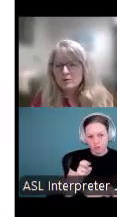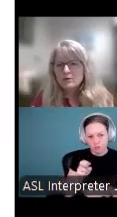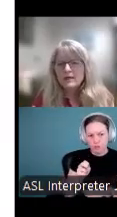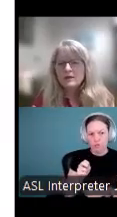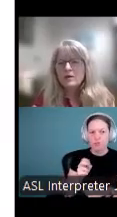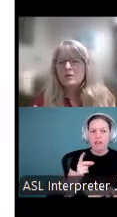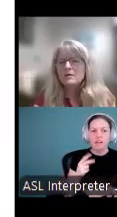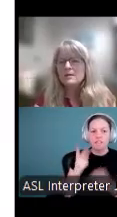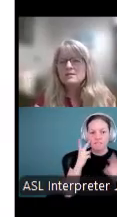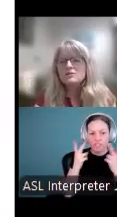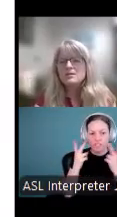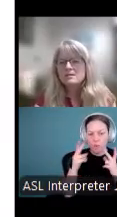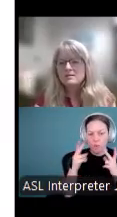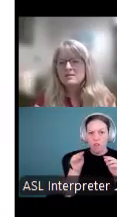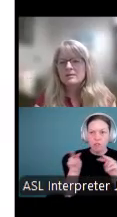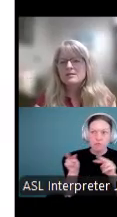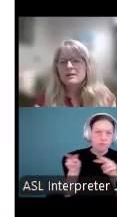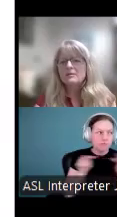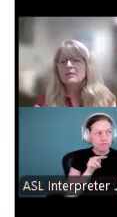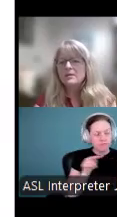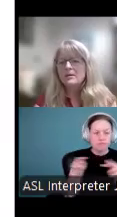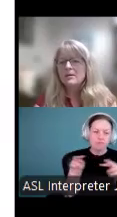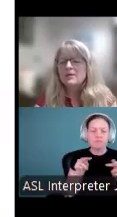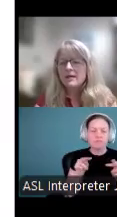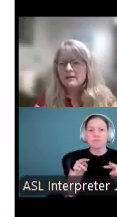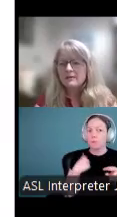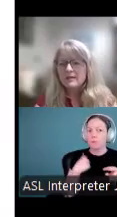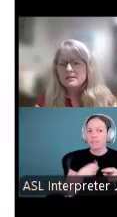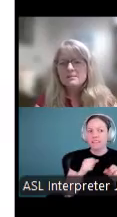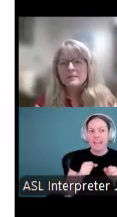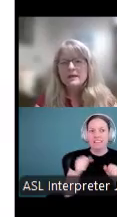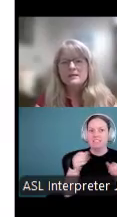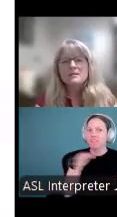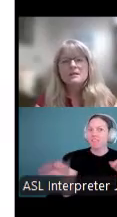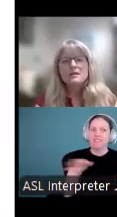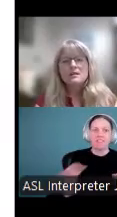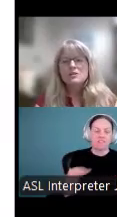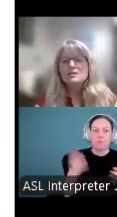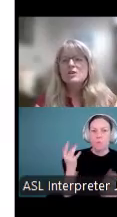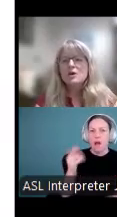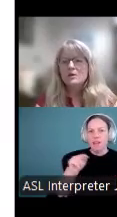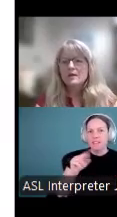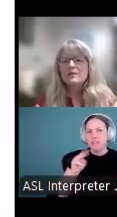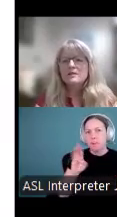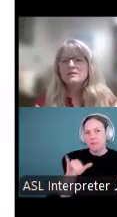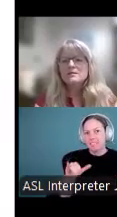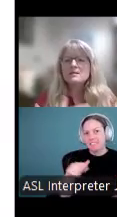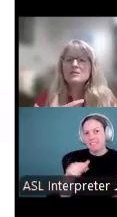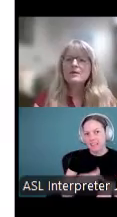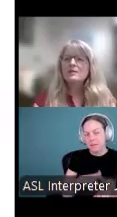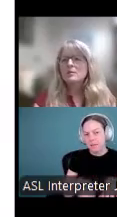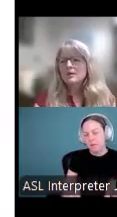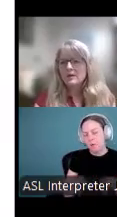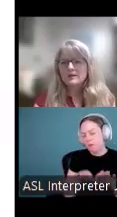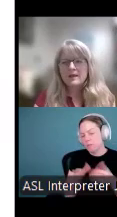through, like, a whole list just on tummy time alone, and all the benefits, but just to know, like, the sensory input that